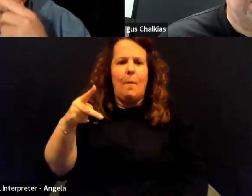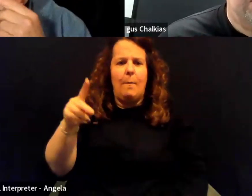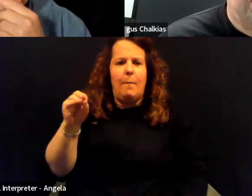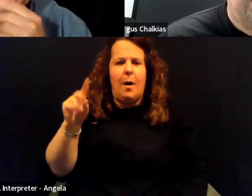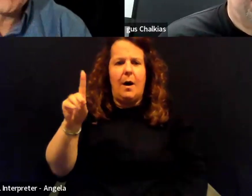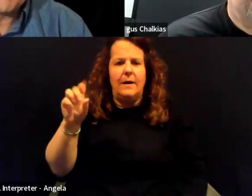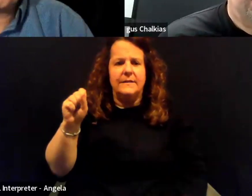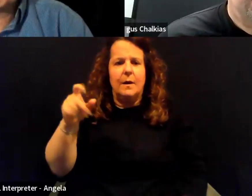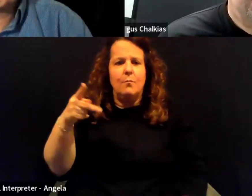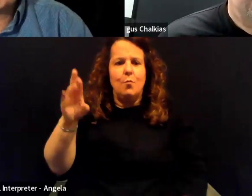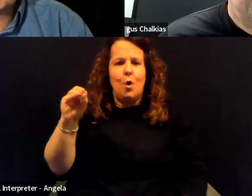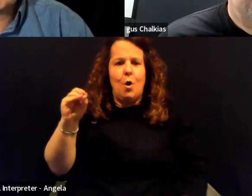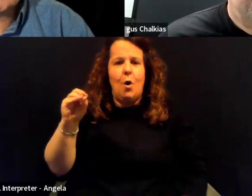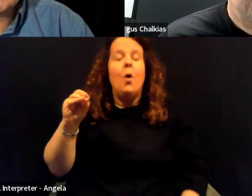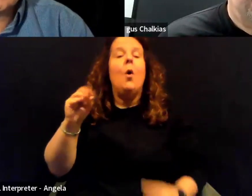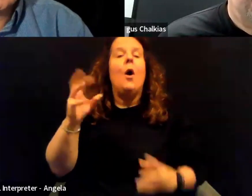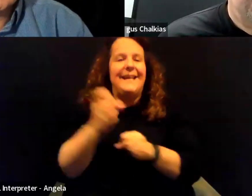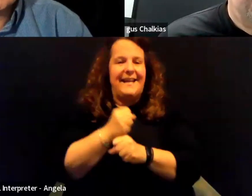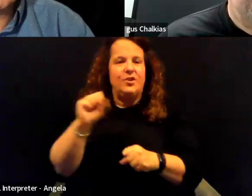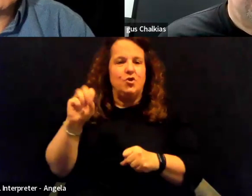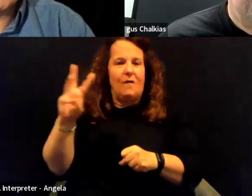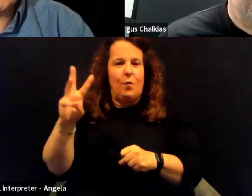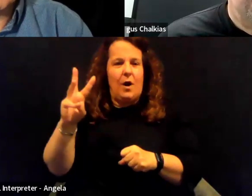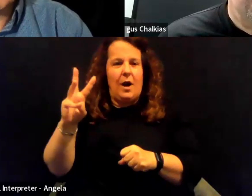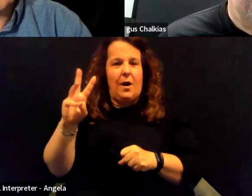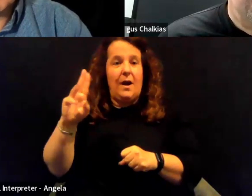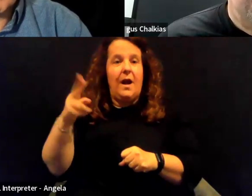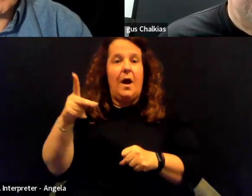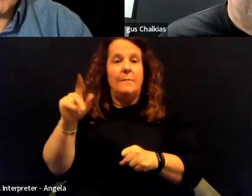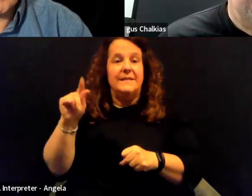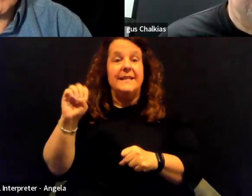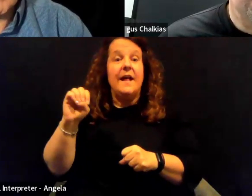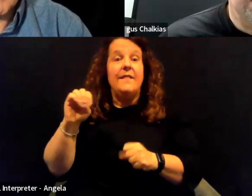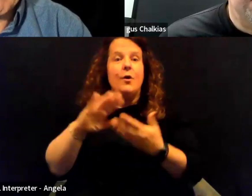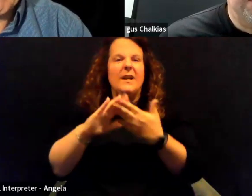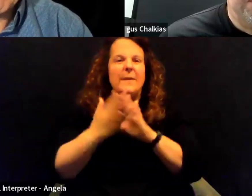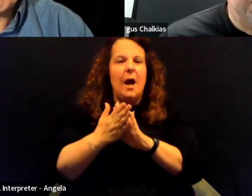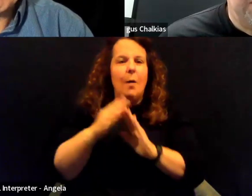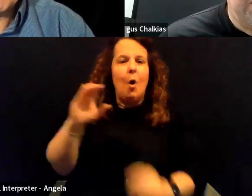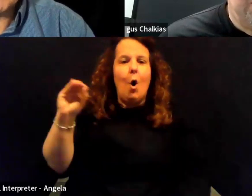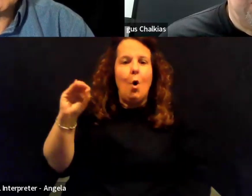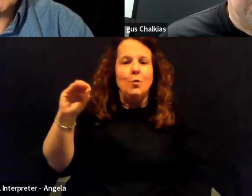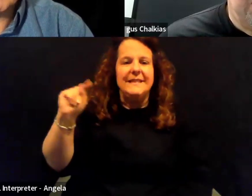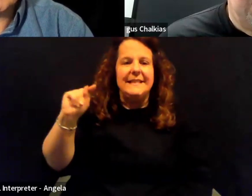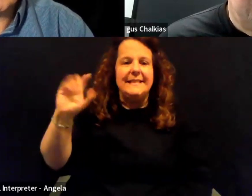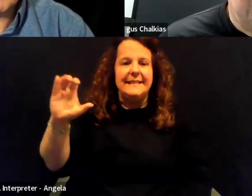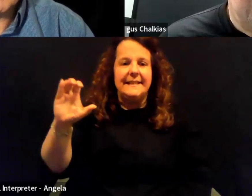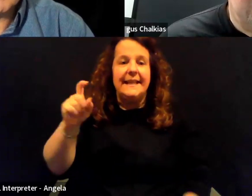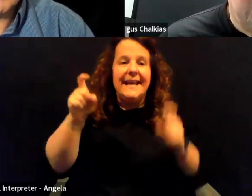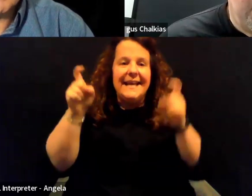They're going to become over the counter hearing aids, so they will help with hearing environments. And what they will also do is when